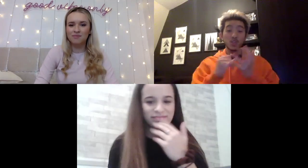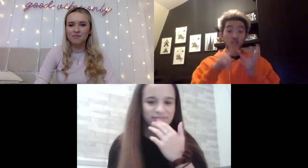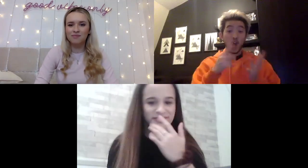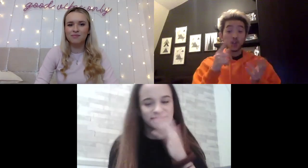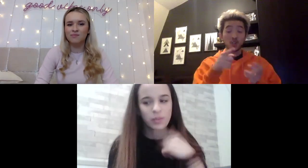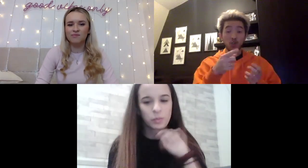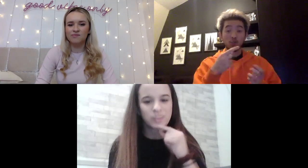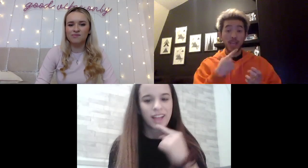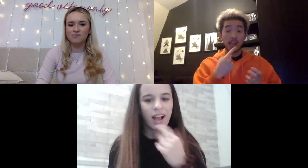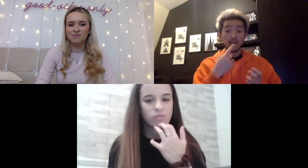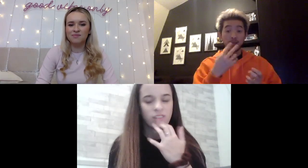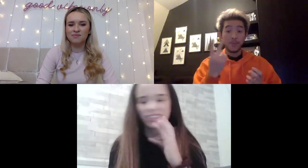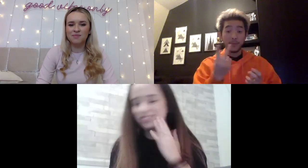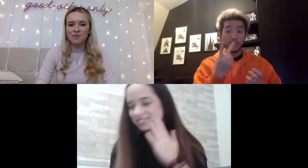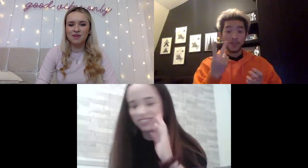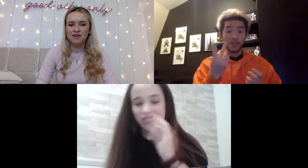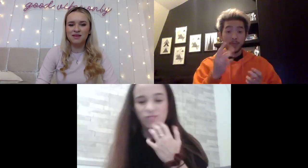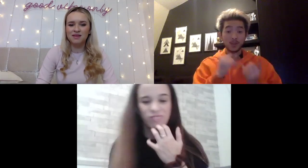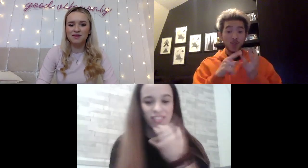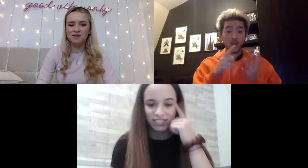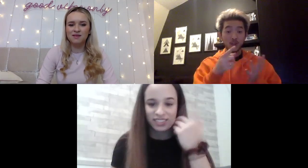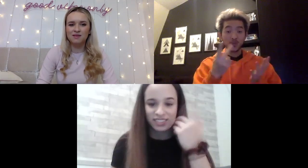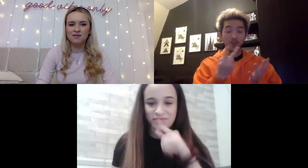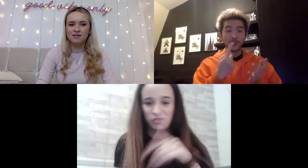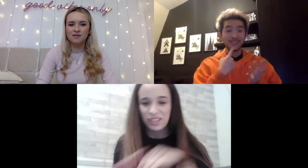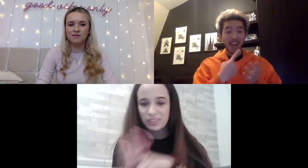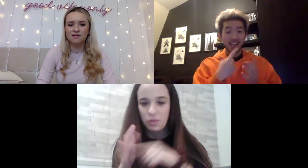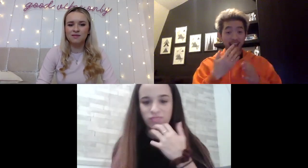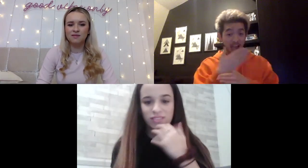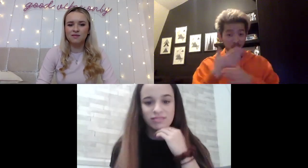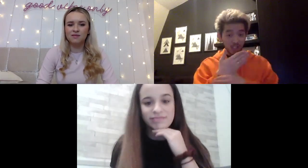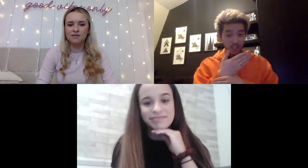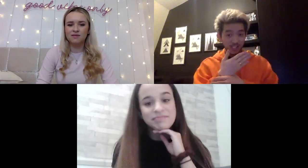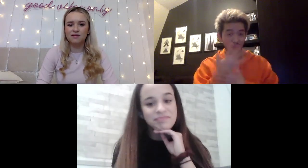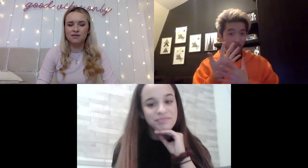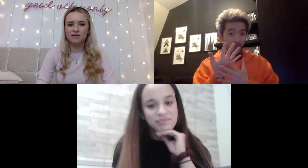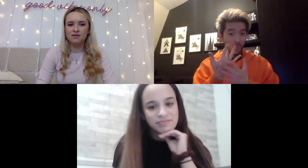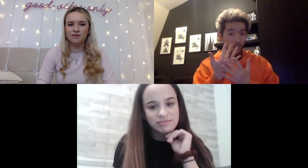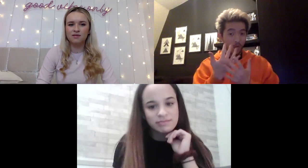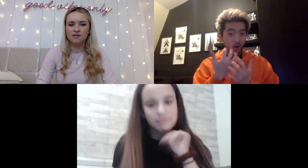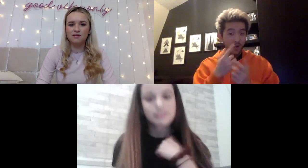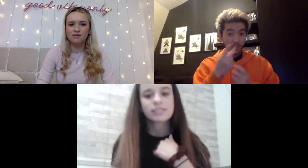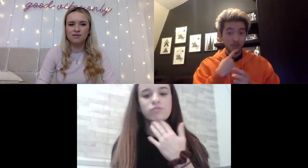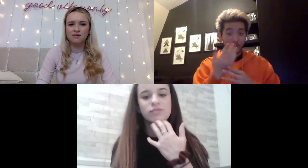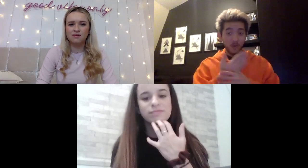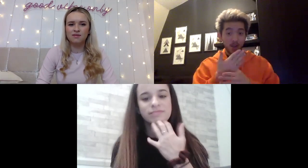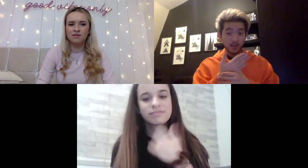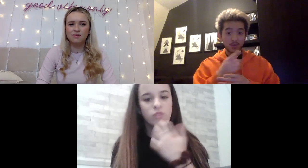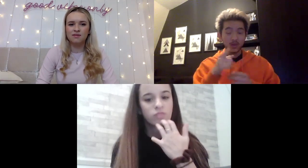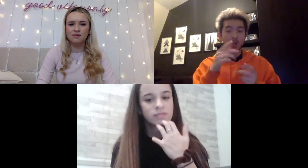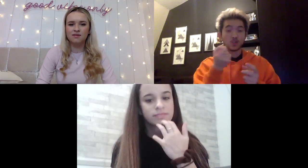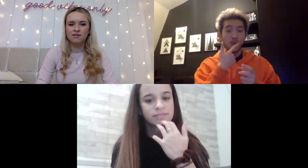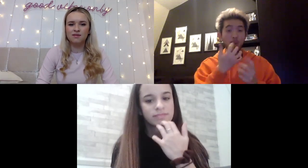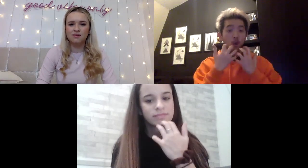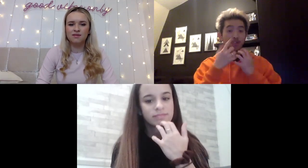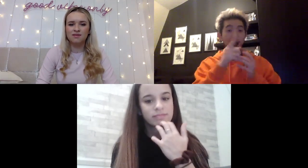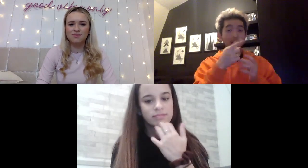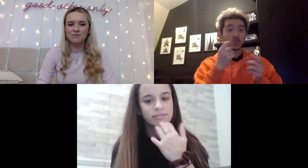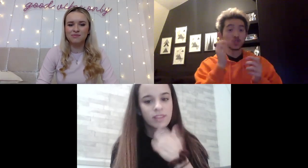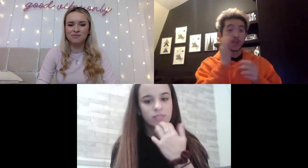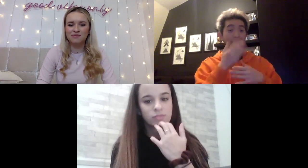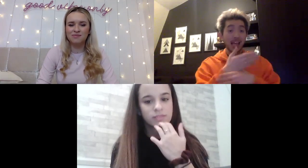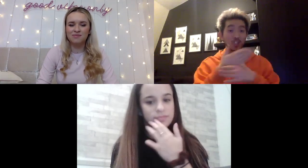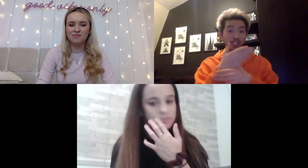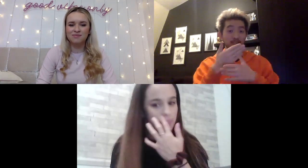B: So, Jemma picks horror and Jasmine picks Action films... Jem: I pick horror film